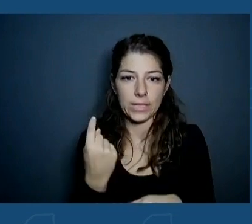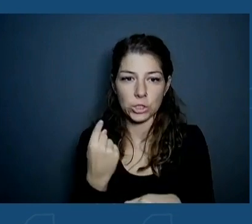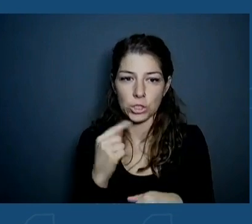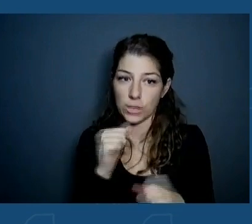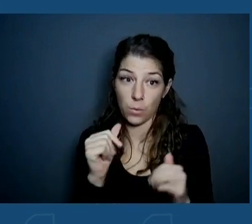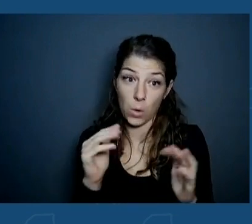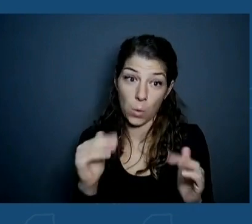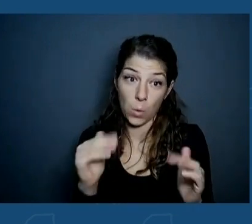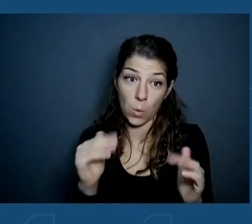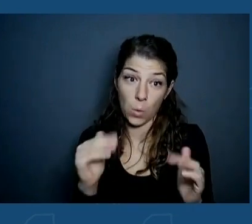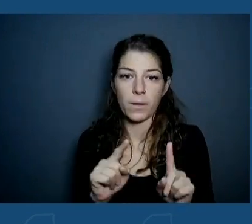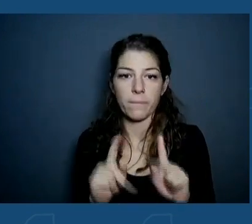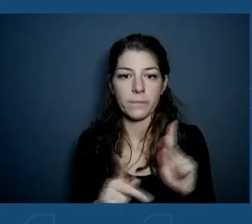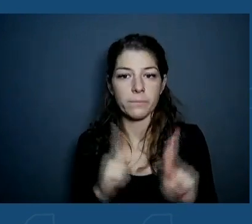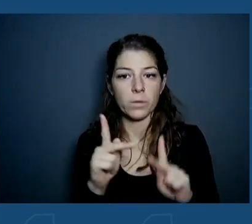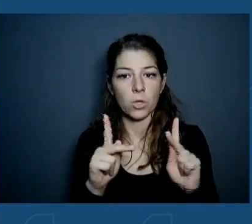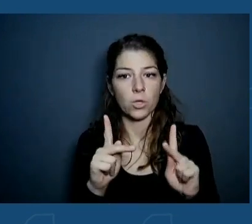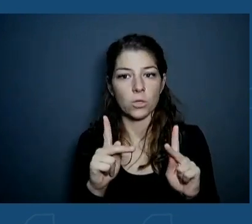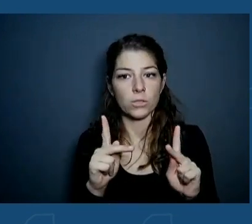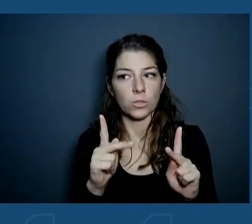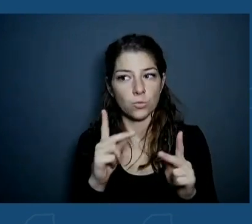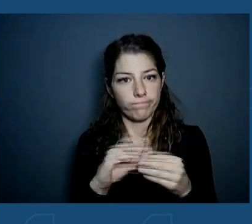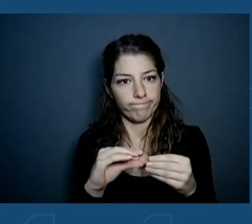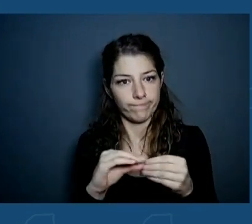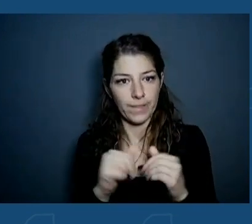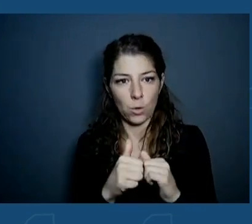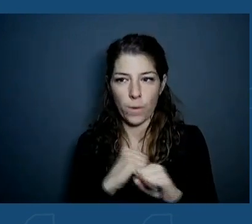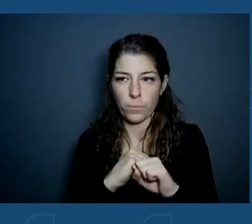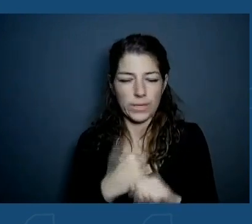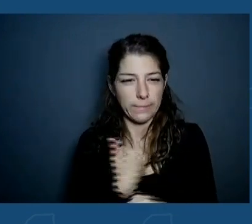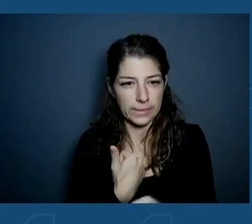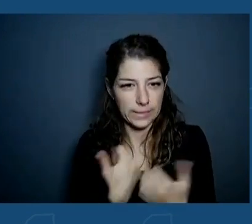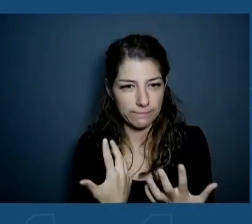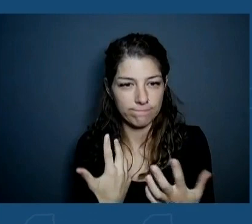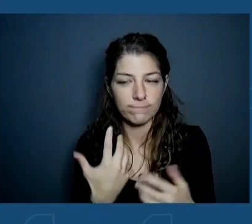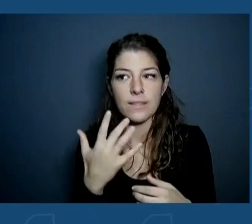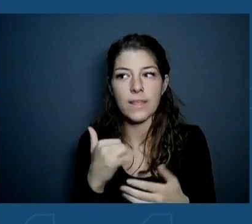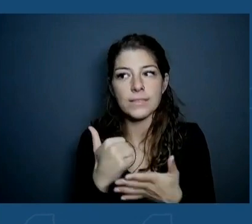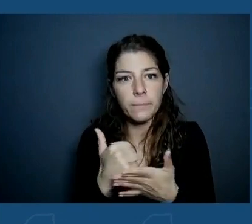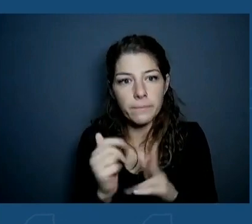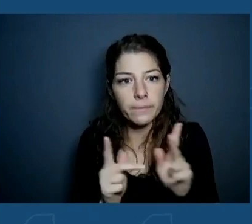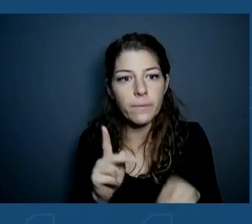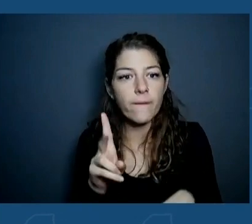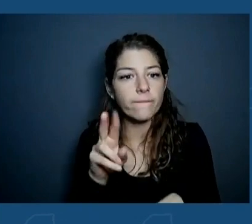WITH COVID, WHICH HAS BEEN UP TICKING SLIGHTLY IT IS ABOUT PROTECTING SOMEONE'S PERSONAL HEALTH.